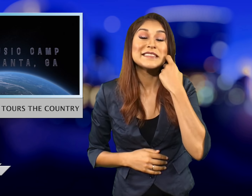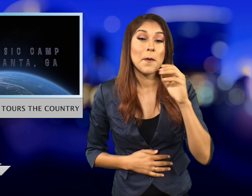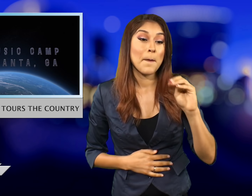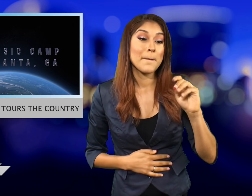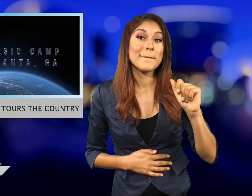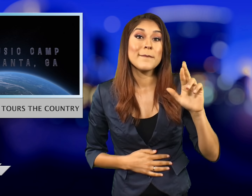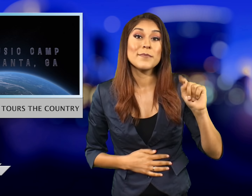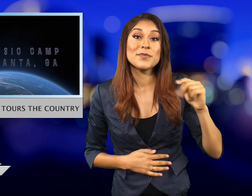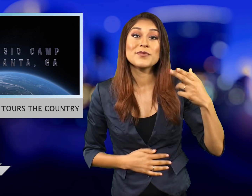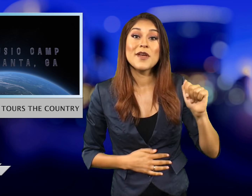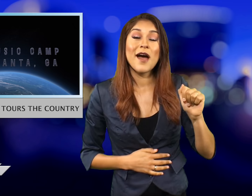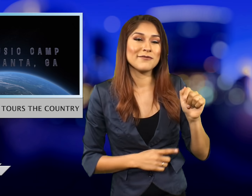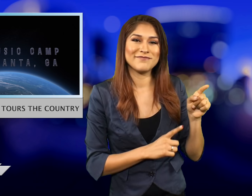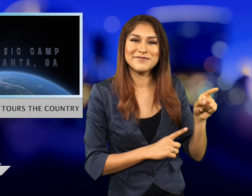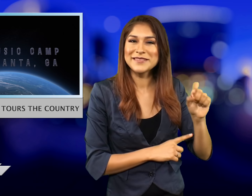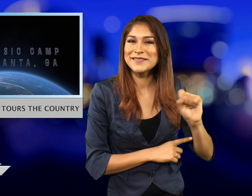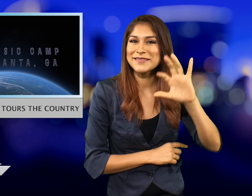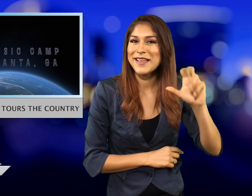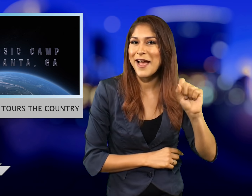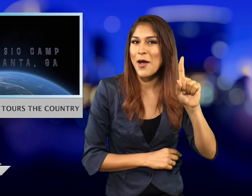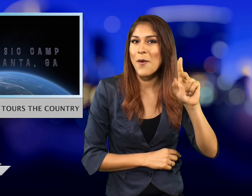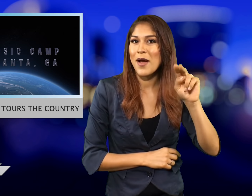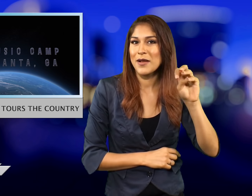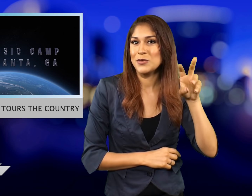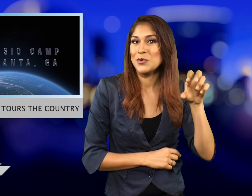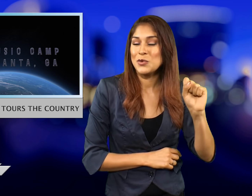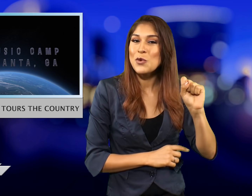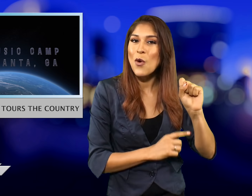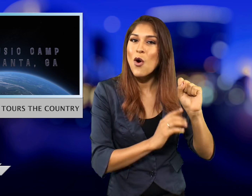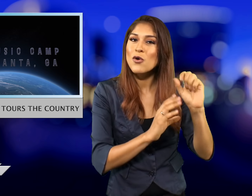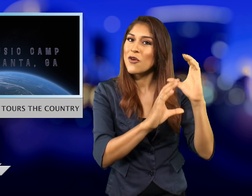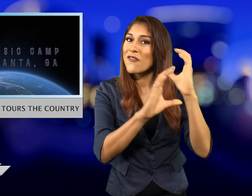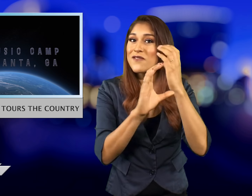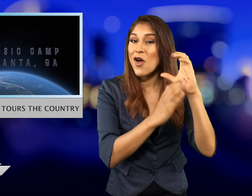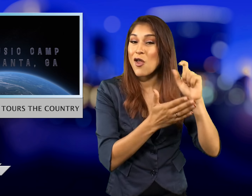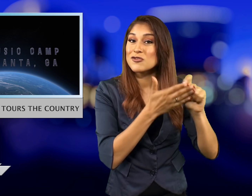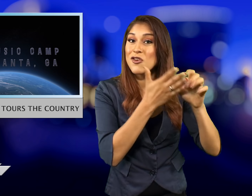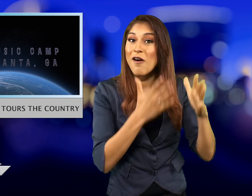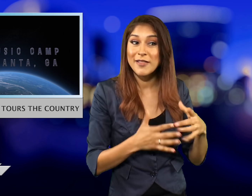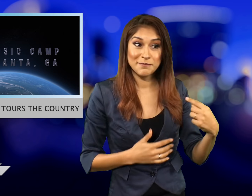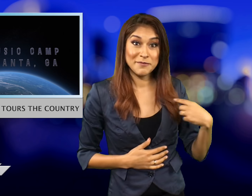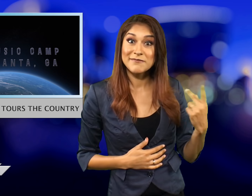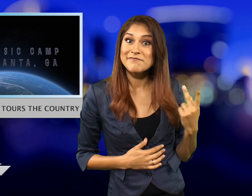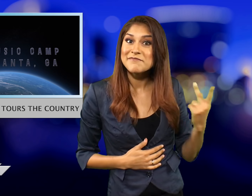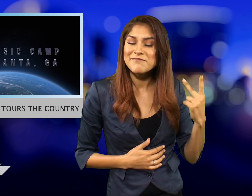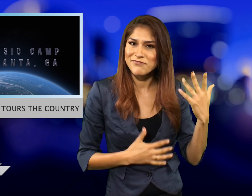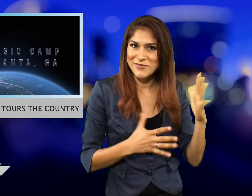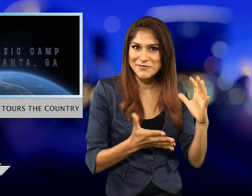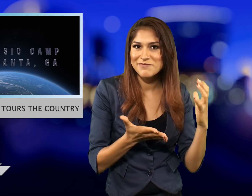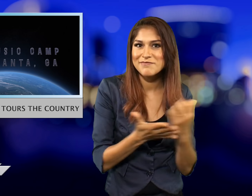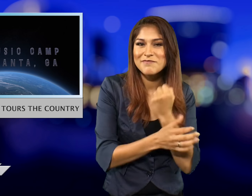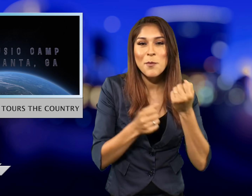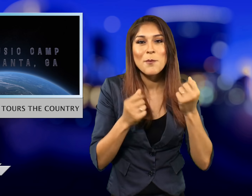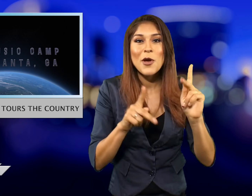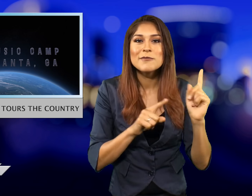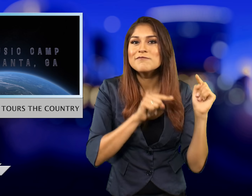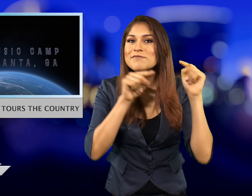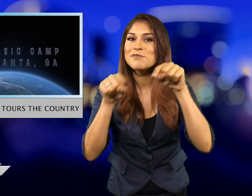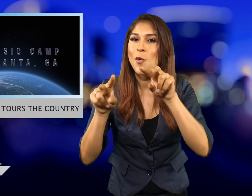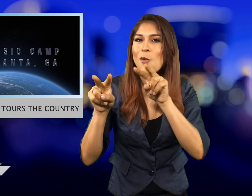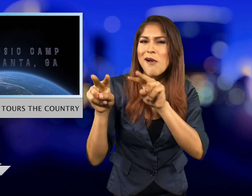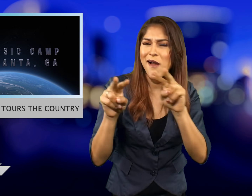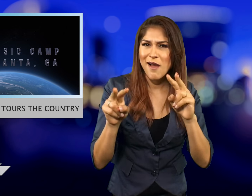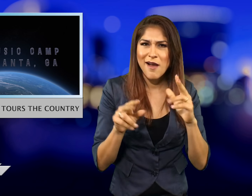Recently Sign1News photojournalist Martha Anger and I had the opportunity to witness